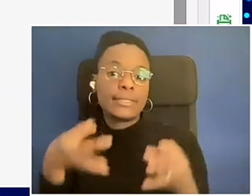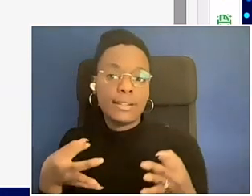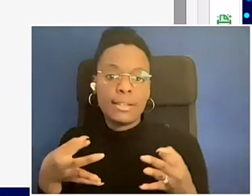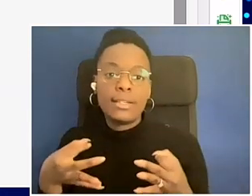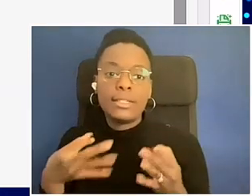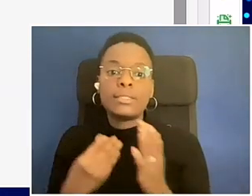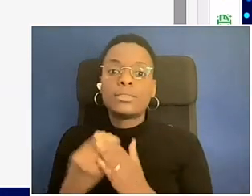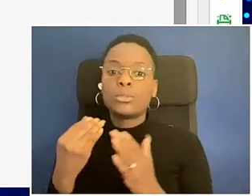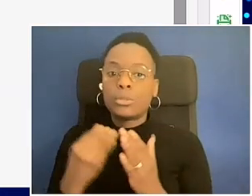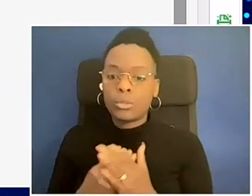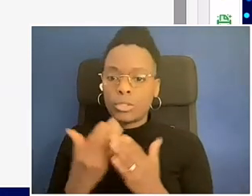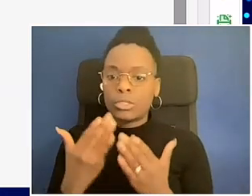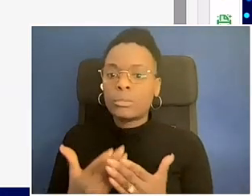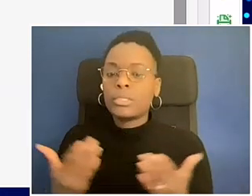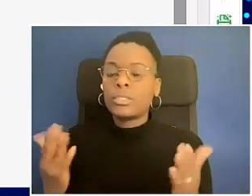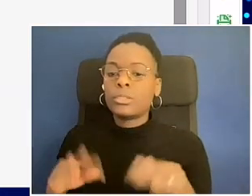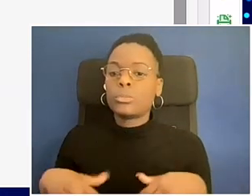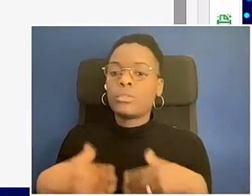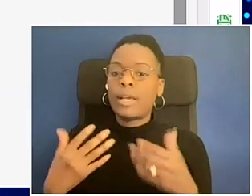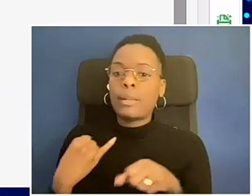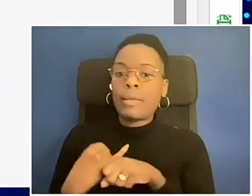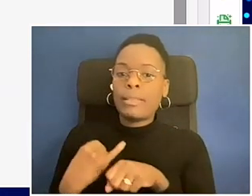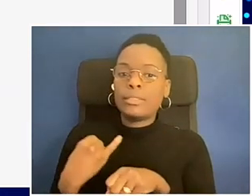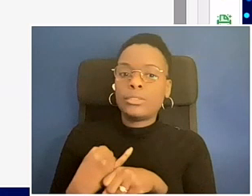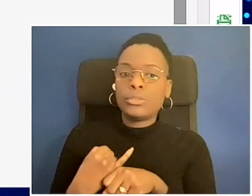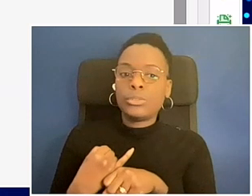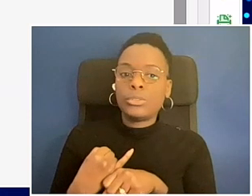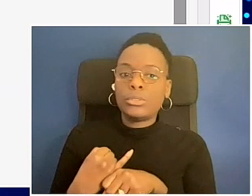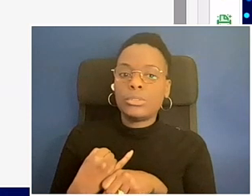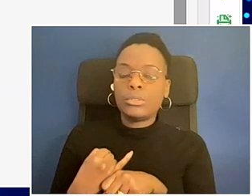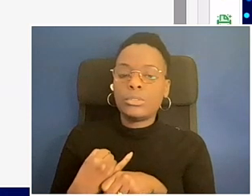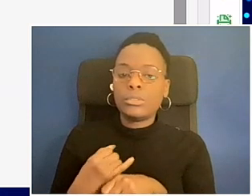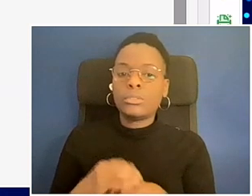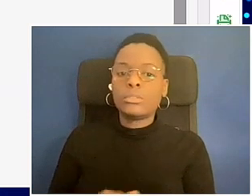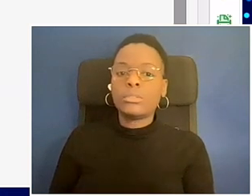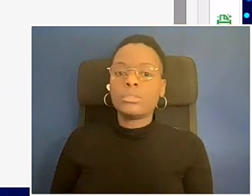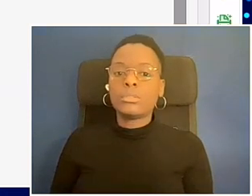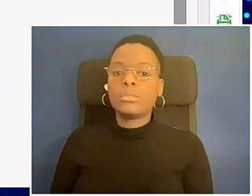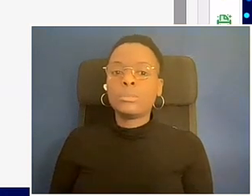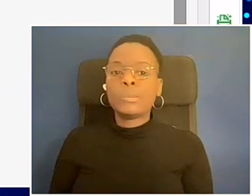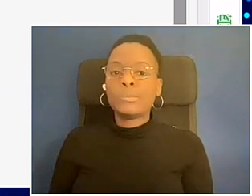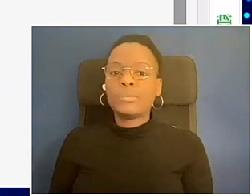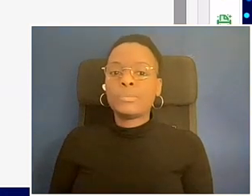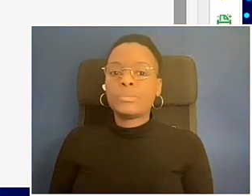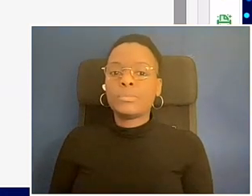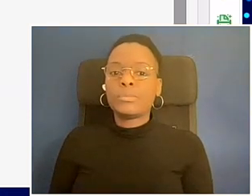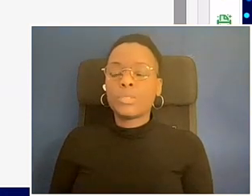provided by the institution. In composing these rules, I would counter that the Department has not in any way